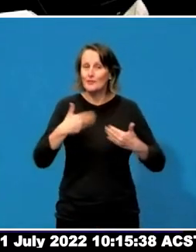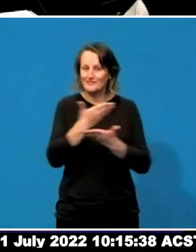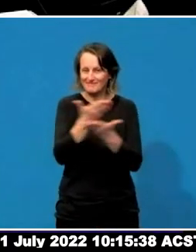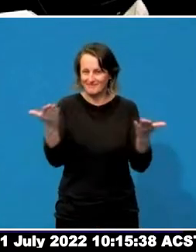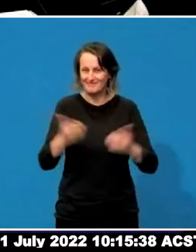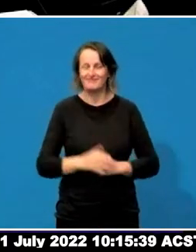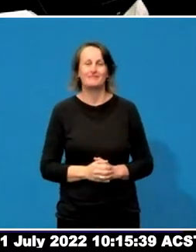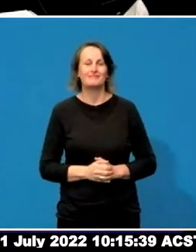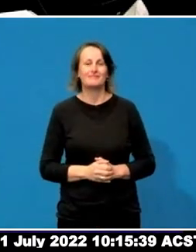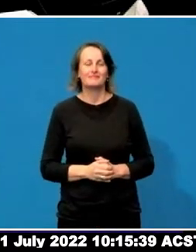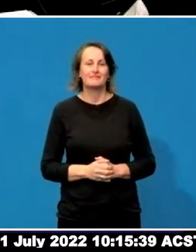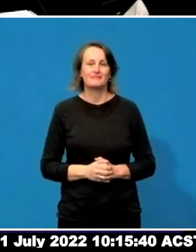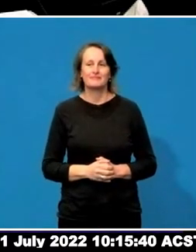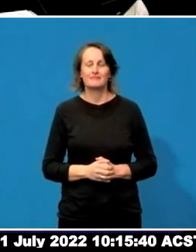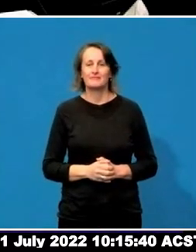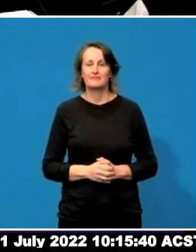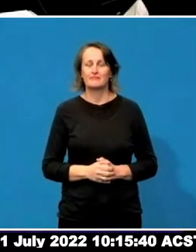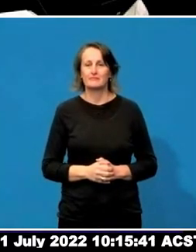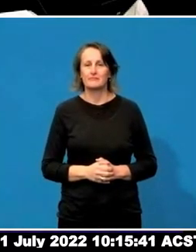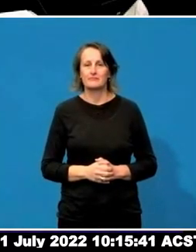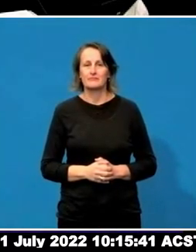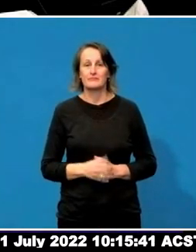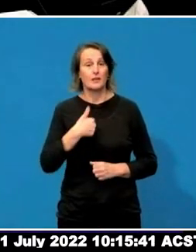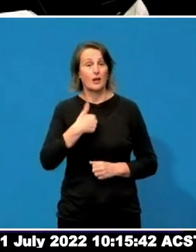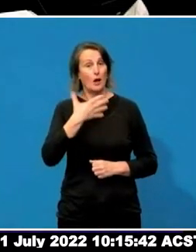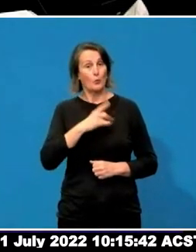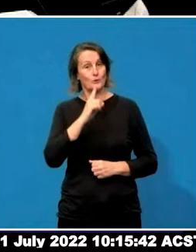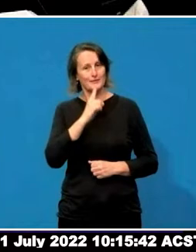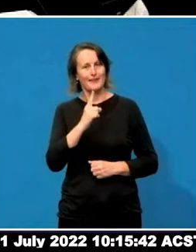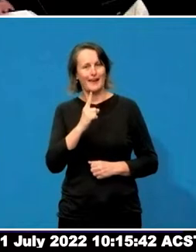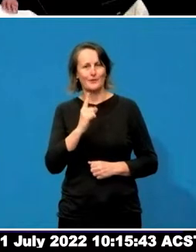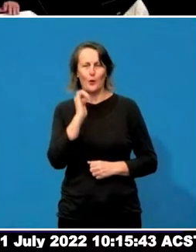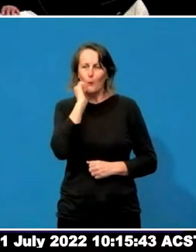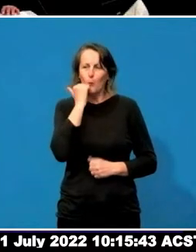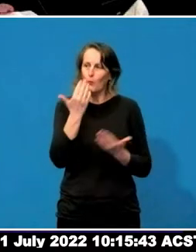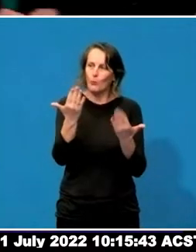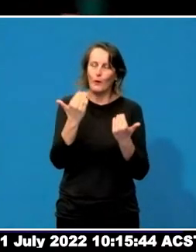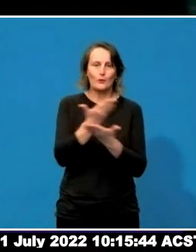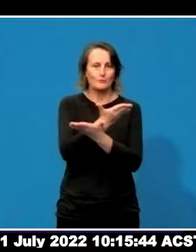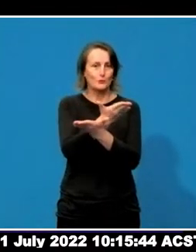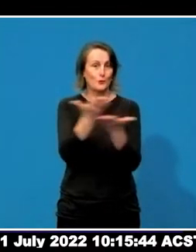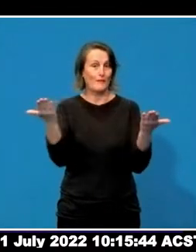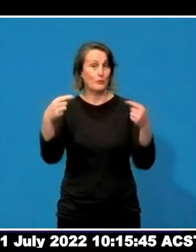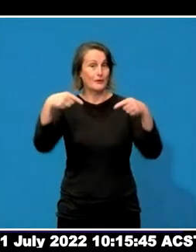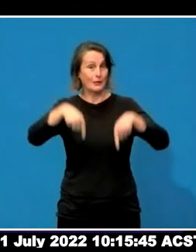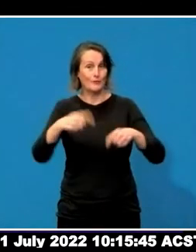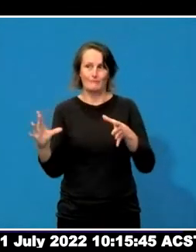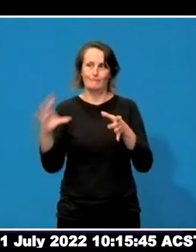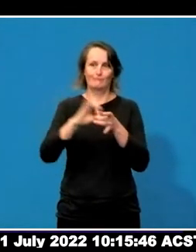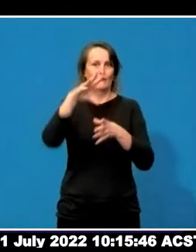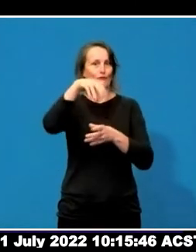I would like to extend a very warm welcome to everyone who is participating in or